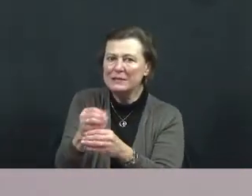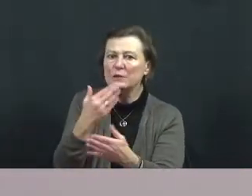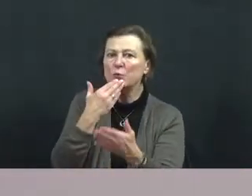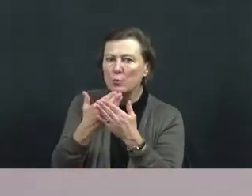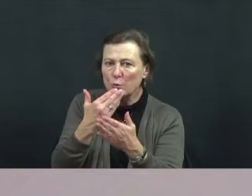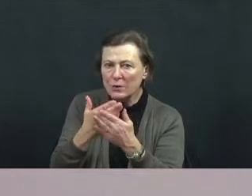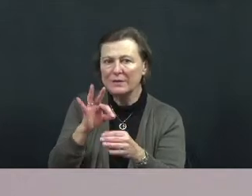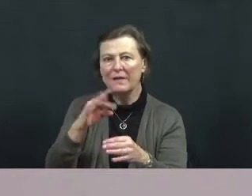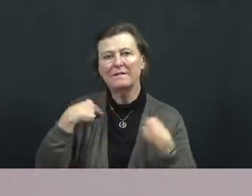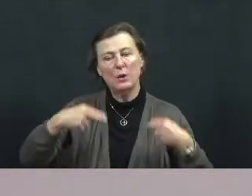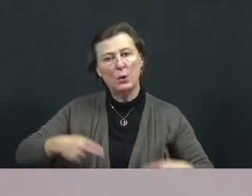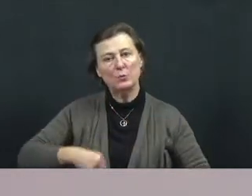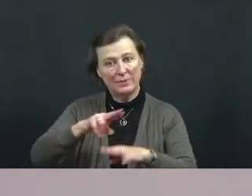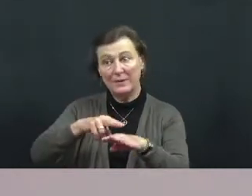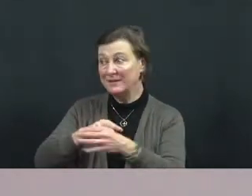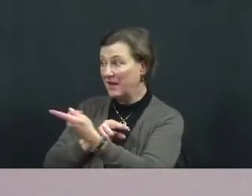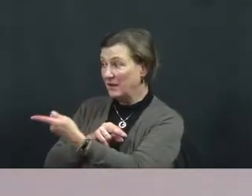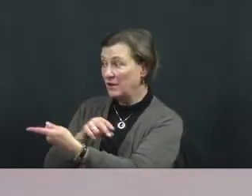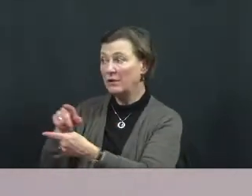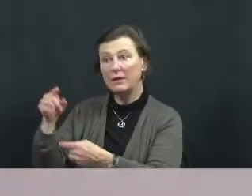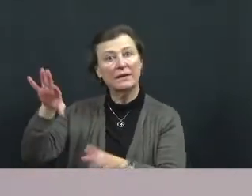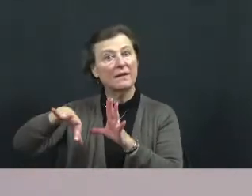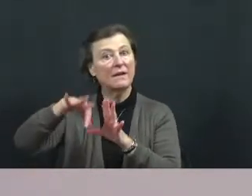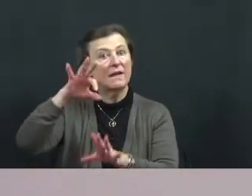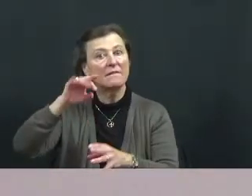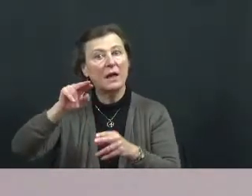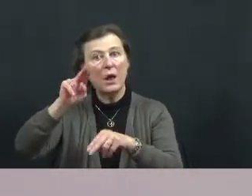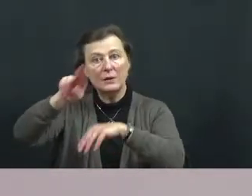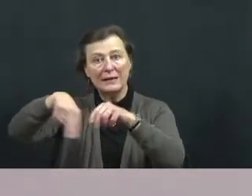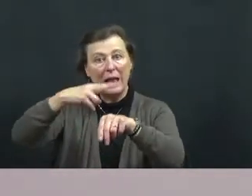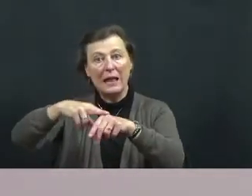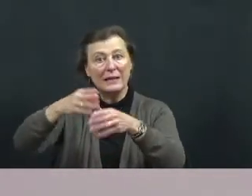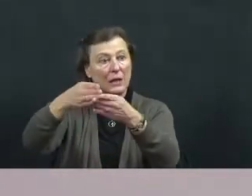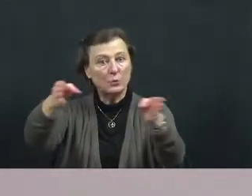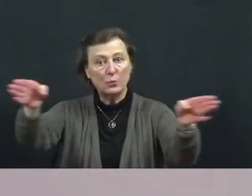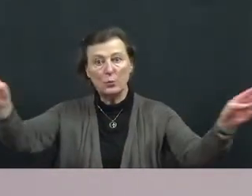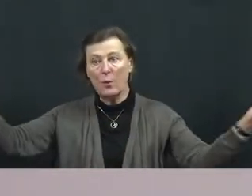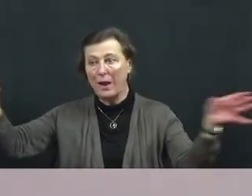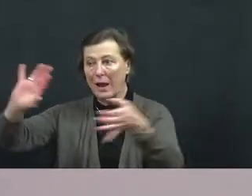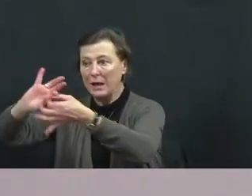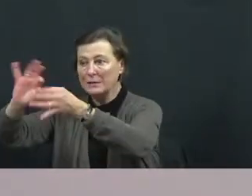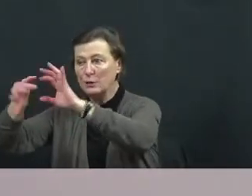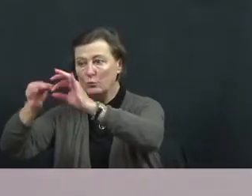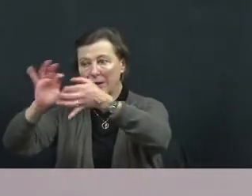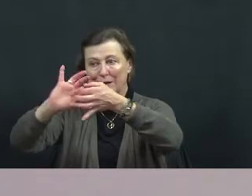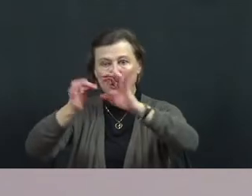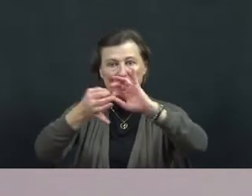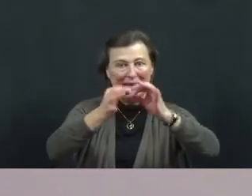And, he discovered there was a nationwide chain of human kindness that suddenly appeared